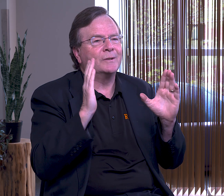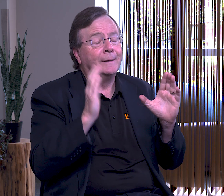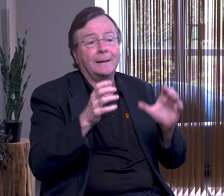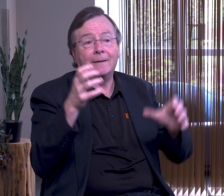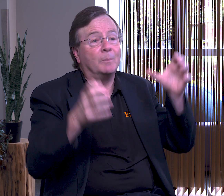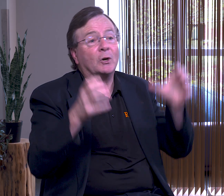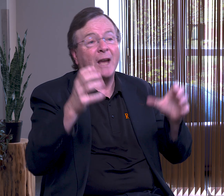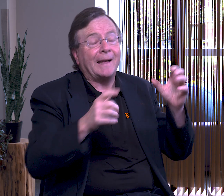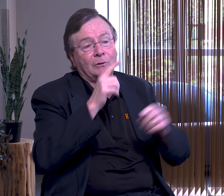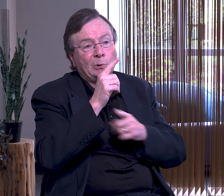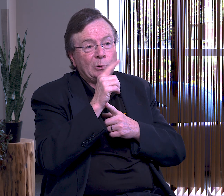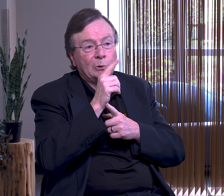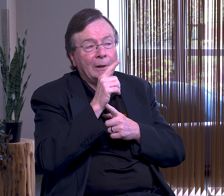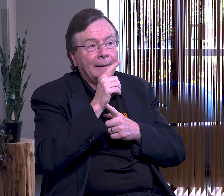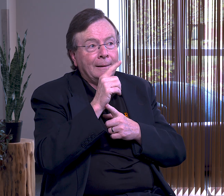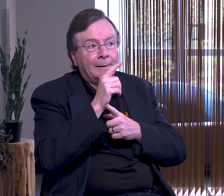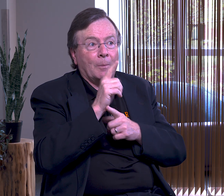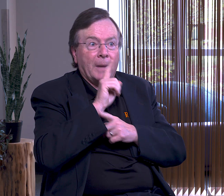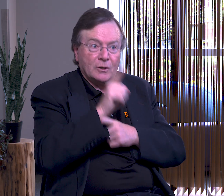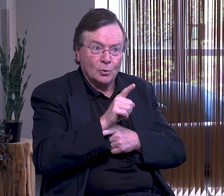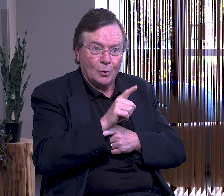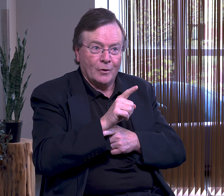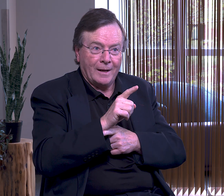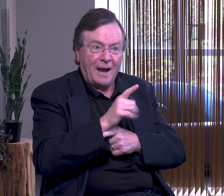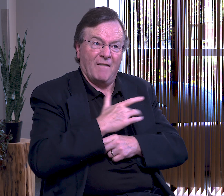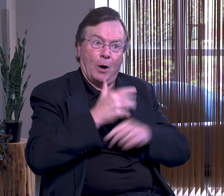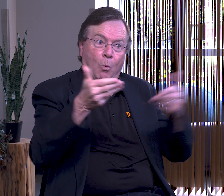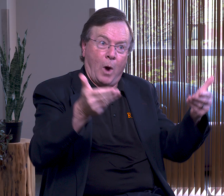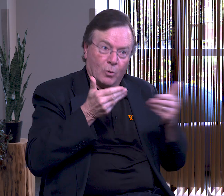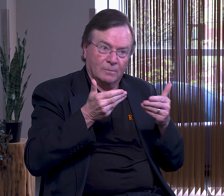Even Bill Castle, who made sure that I felt welcomed.